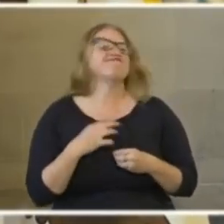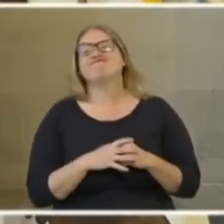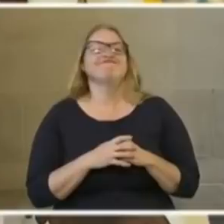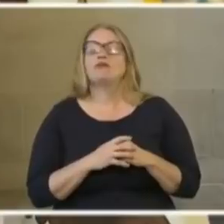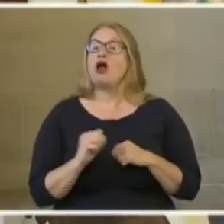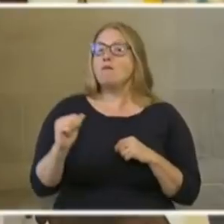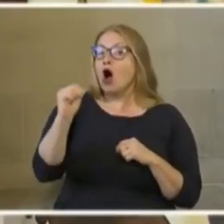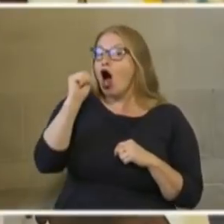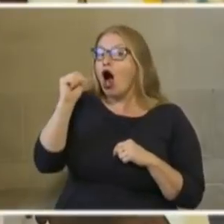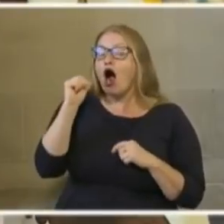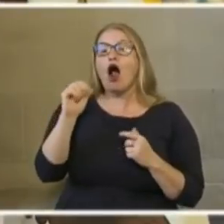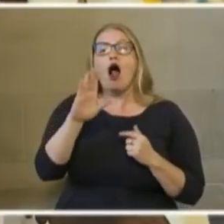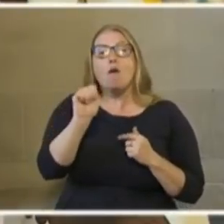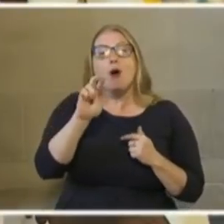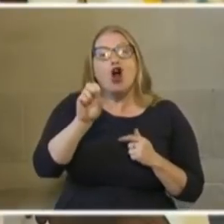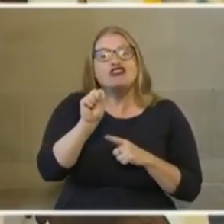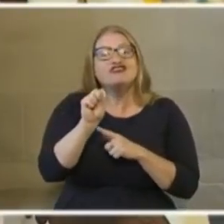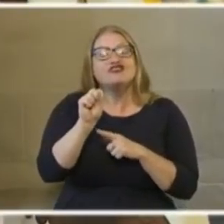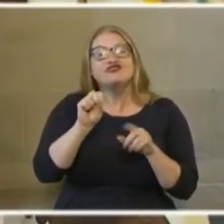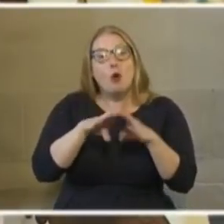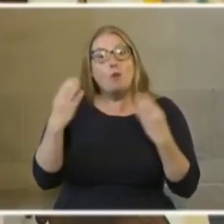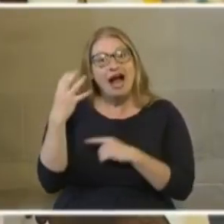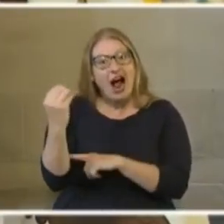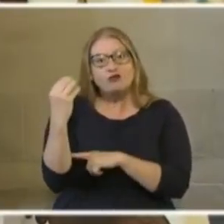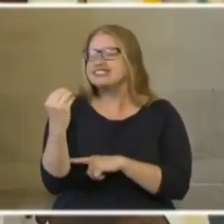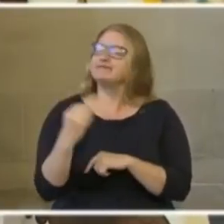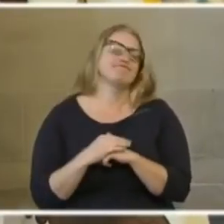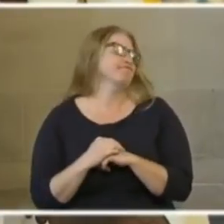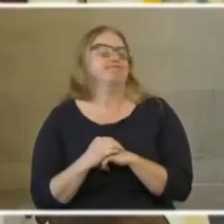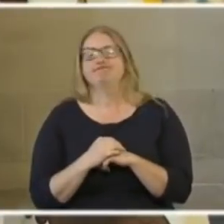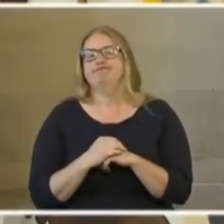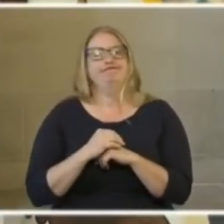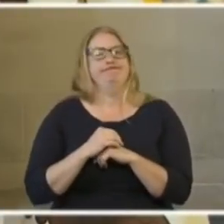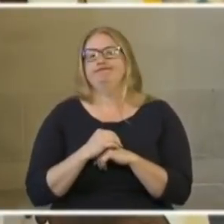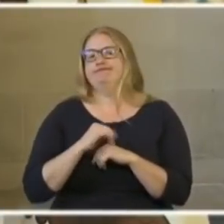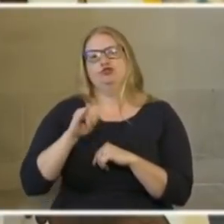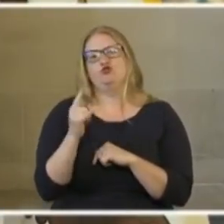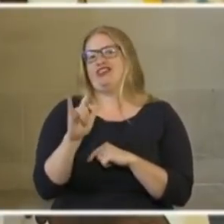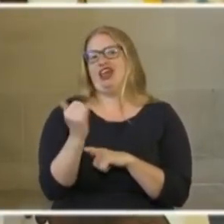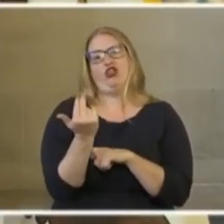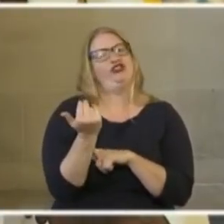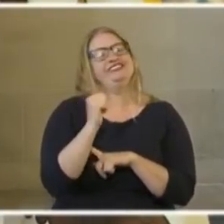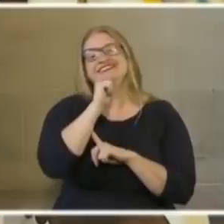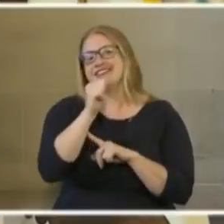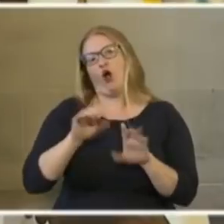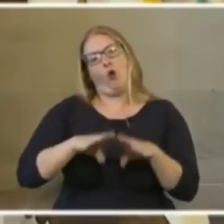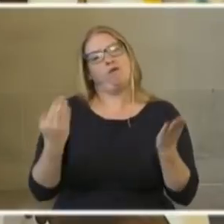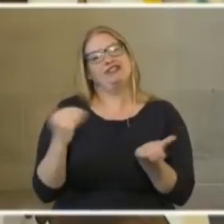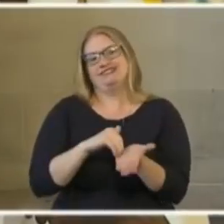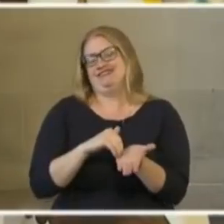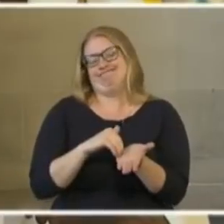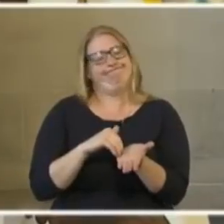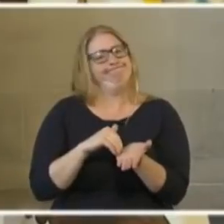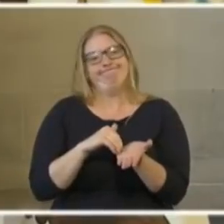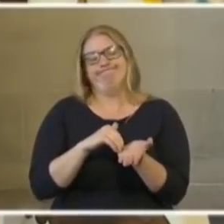ABLE TO ALLOW RESTAURANTS TO OPERATE INDOORS AS WE HAD PLANNED. NOR WILL HE BE ABLE TO ALLOW